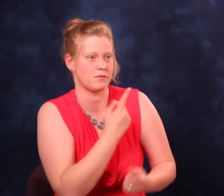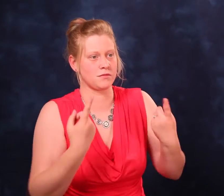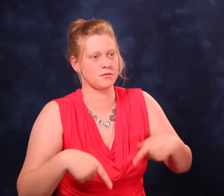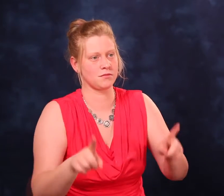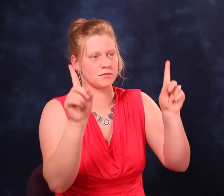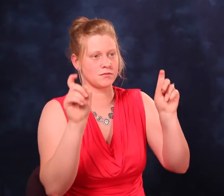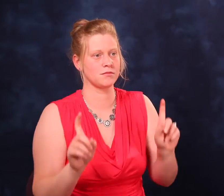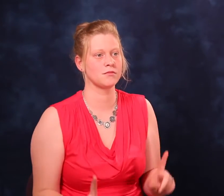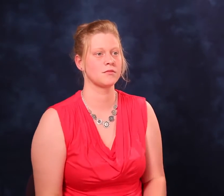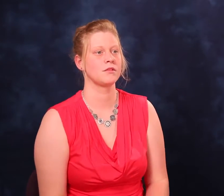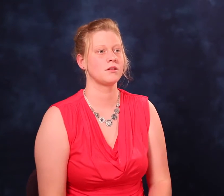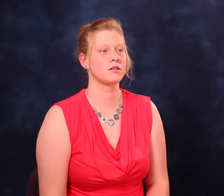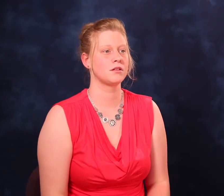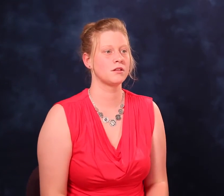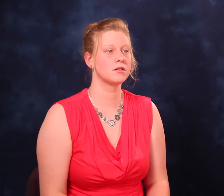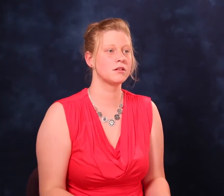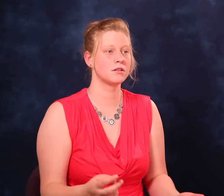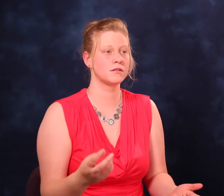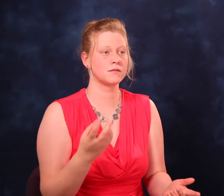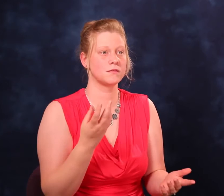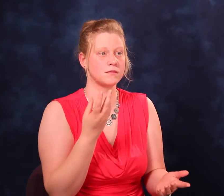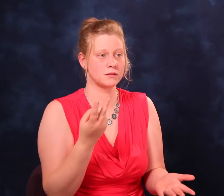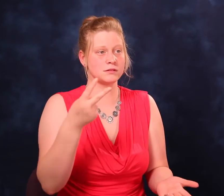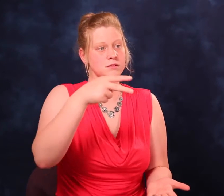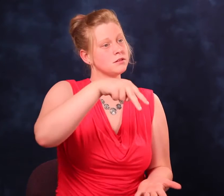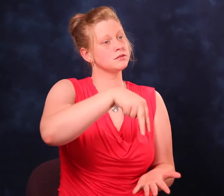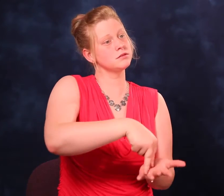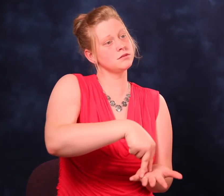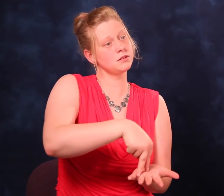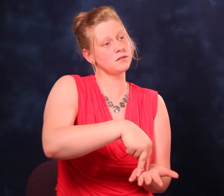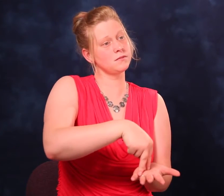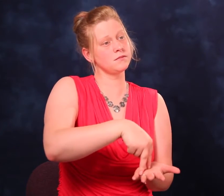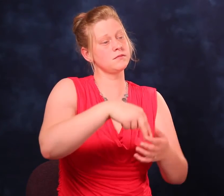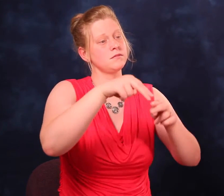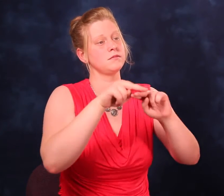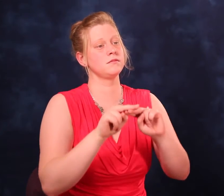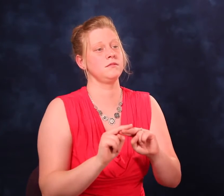during an exam. Stand up.